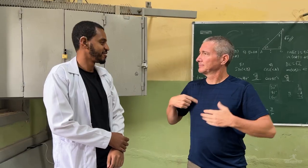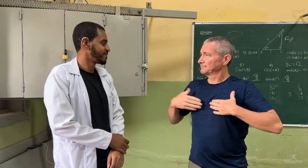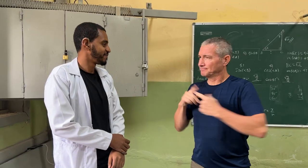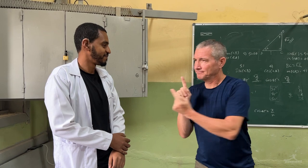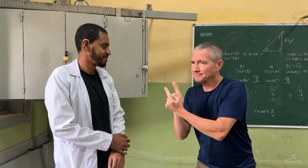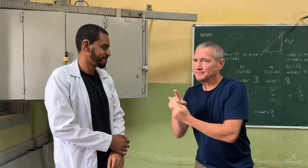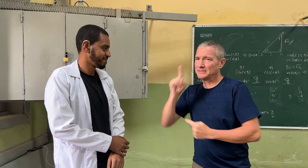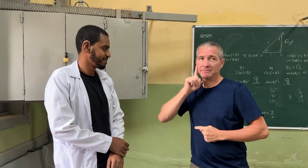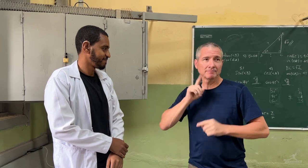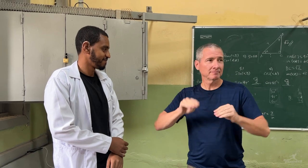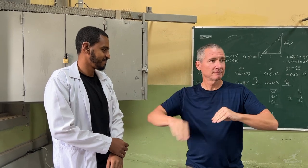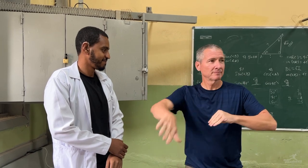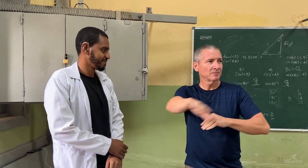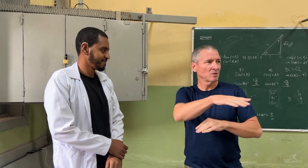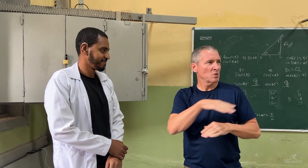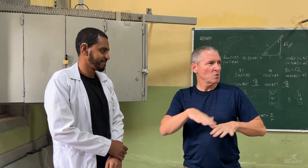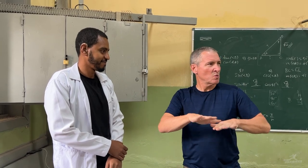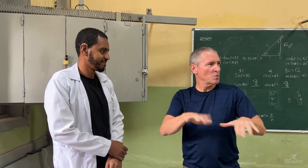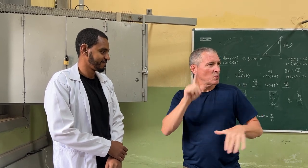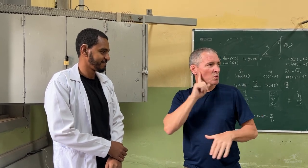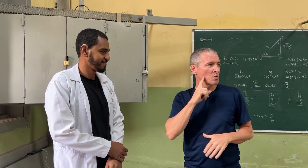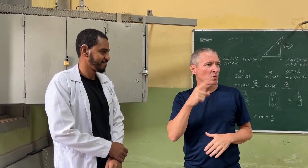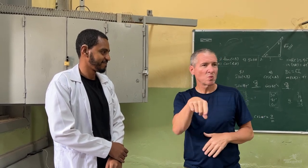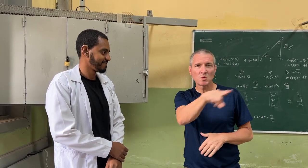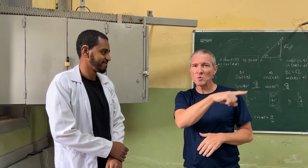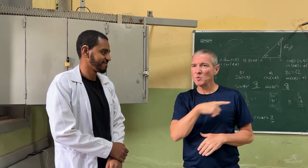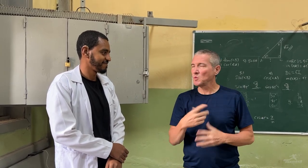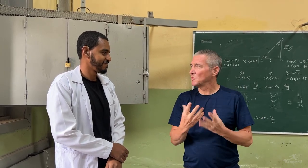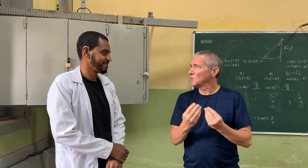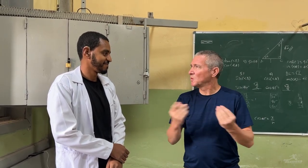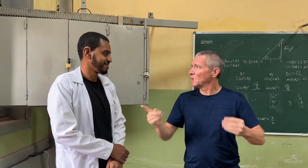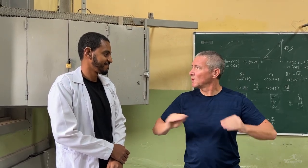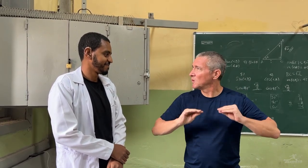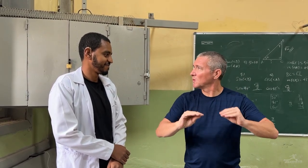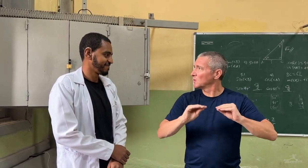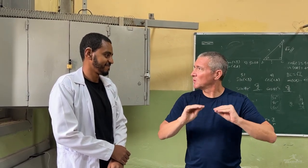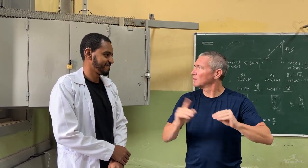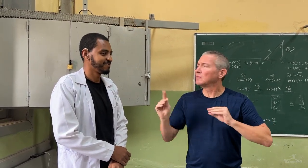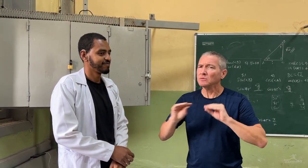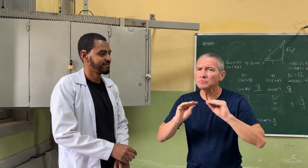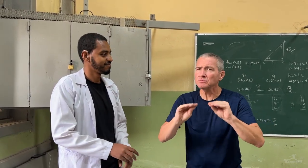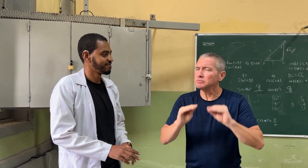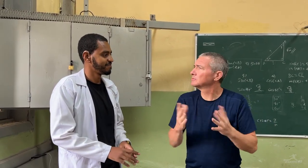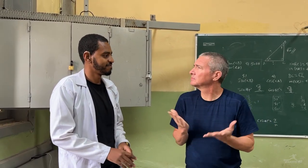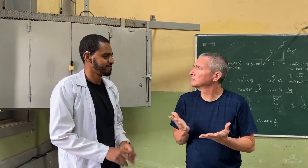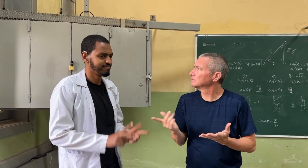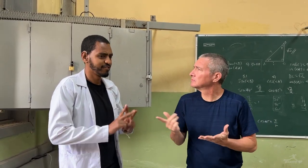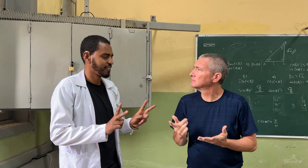I see that you’re teaching many Deaf children. What do you teach?